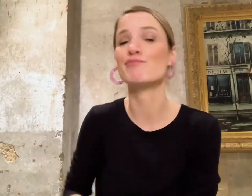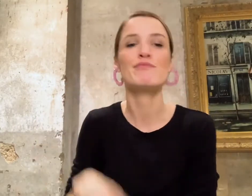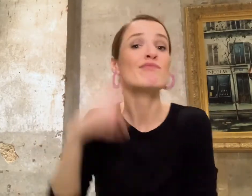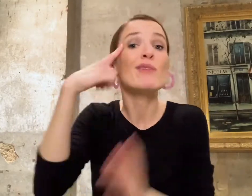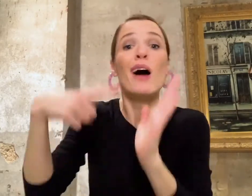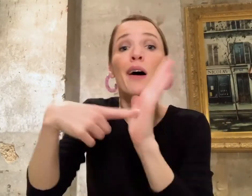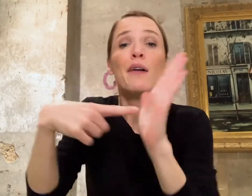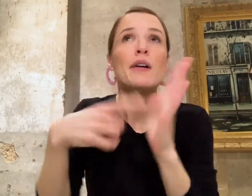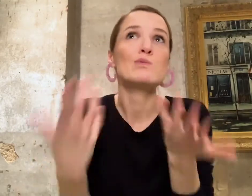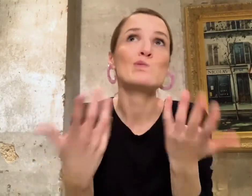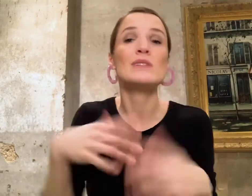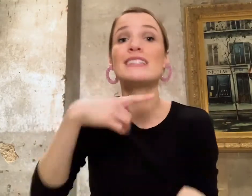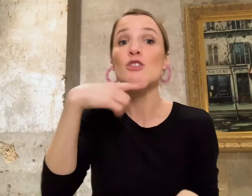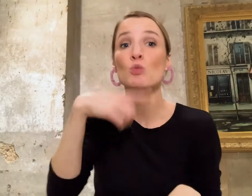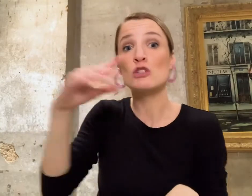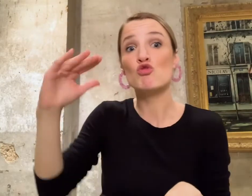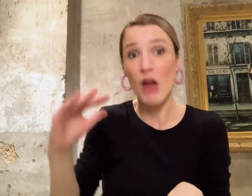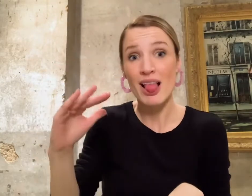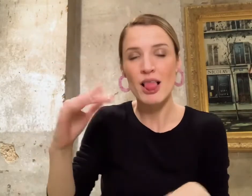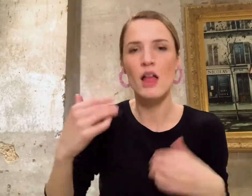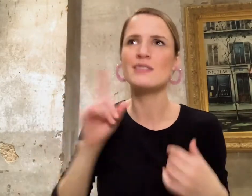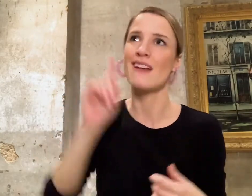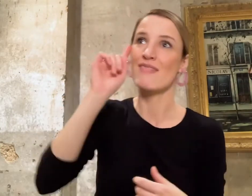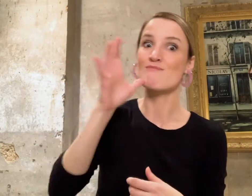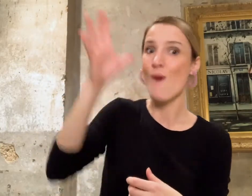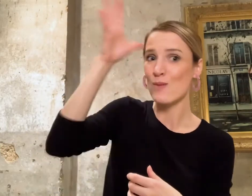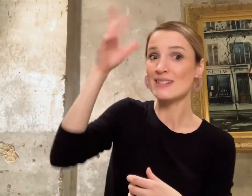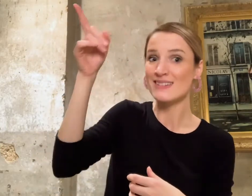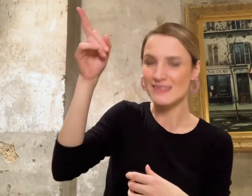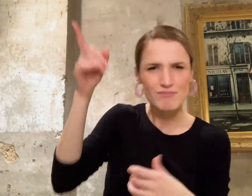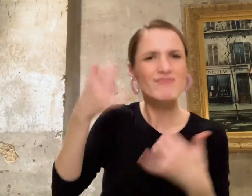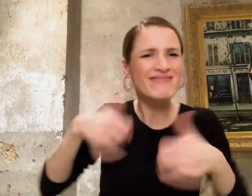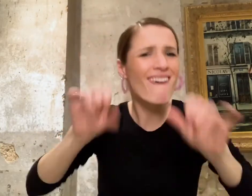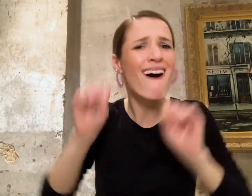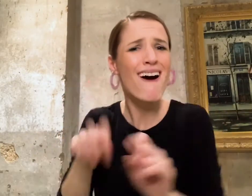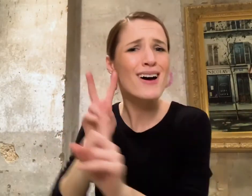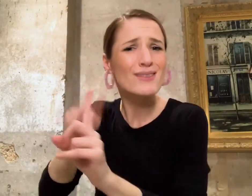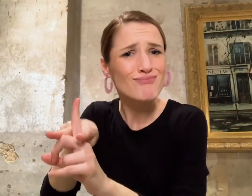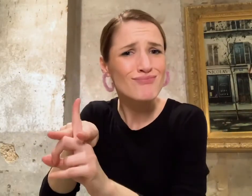(a possible example would be a hearing child of Deaf parents).